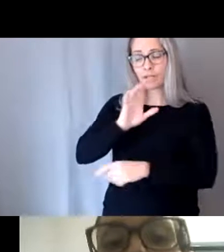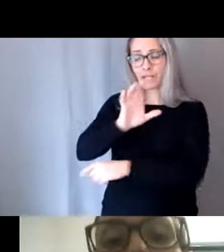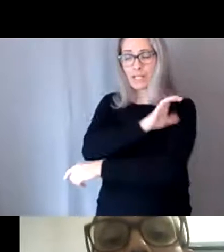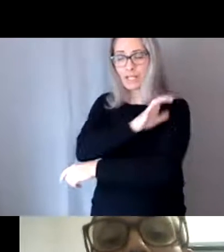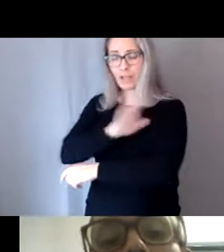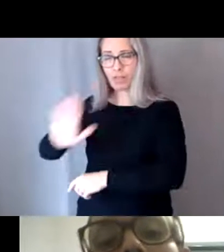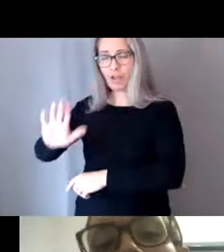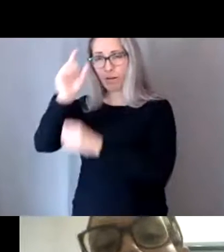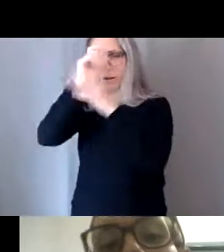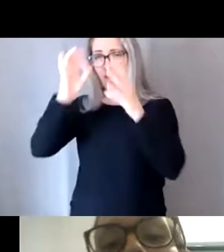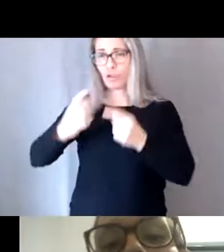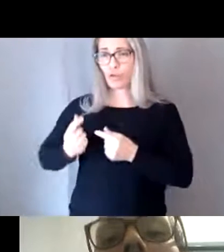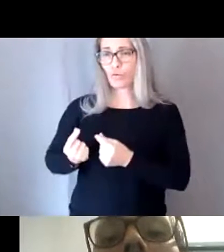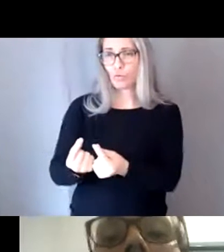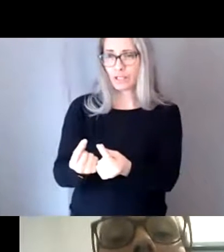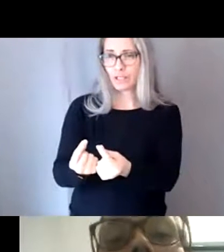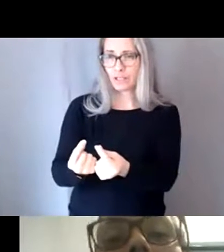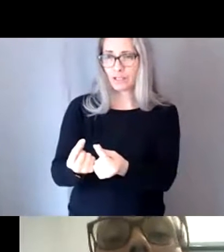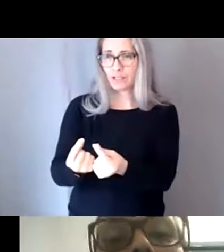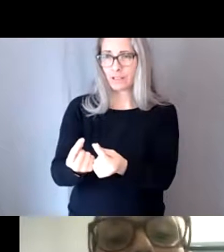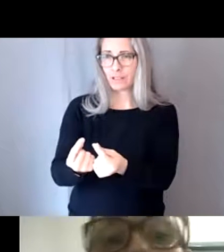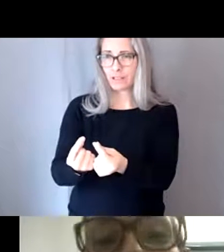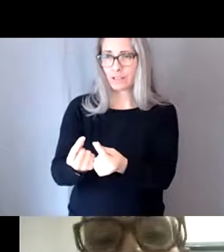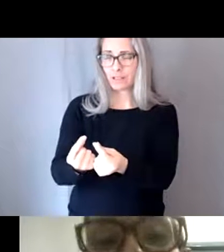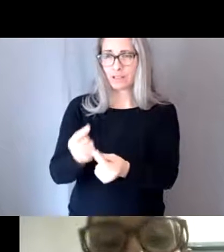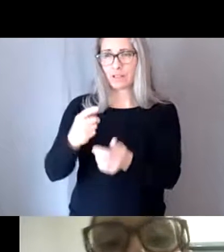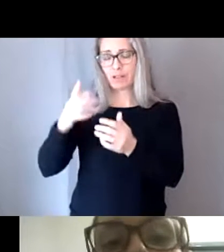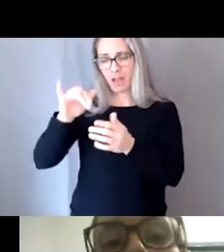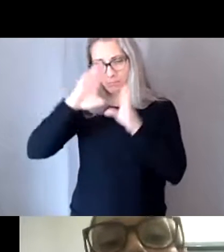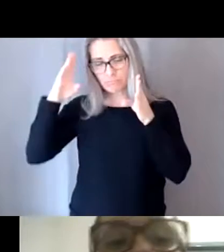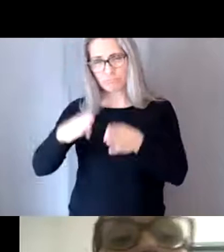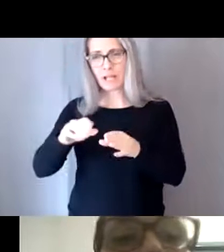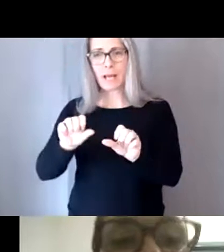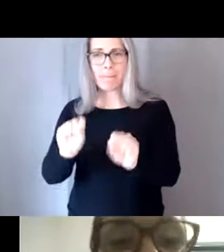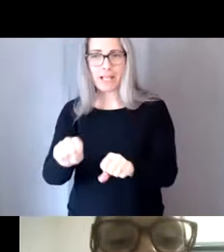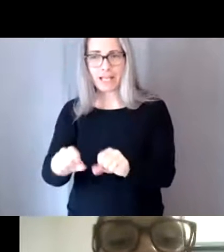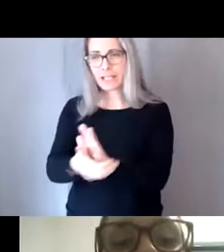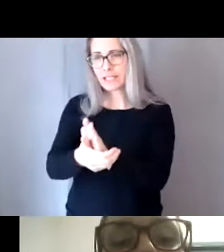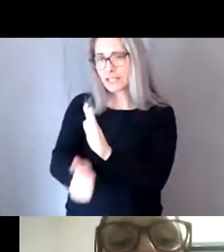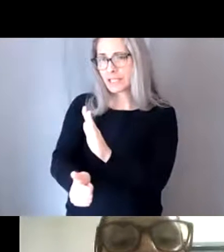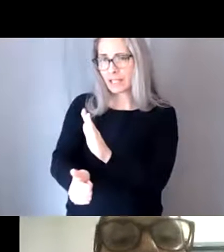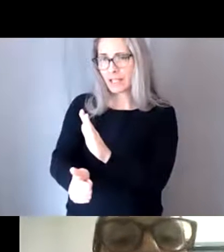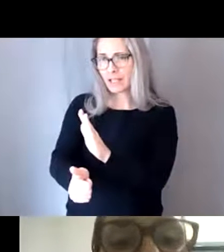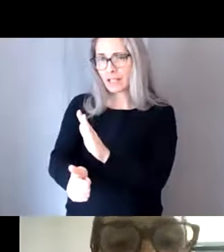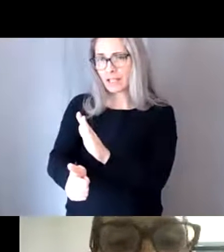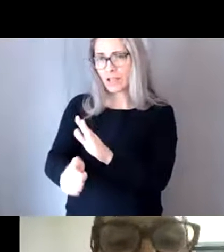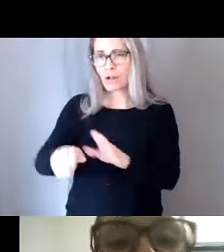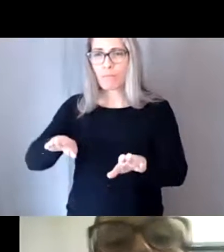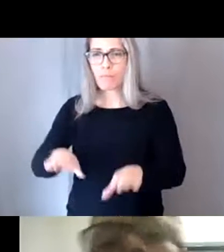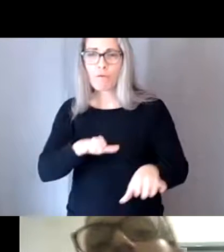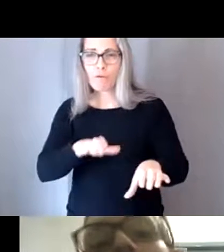as an aggregation of abilities skills performances